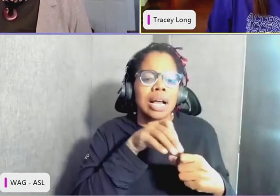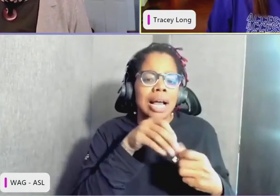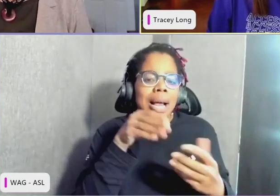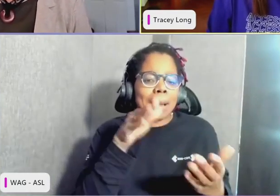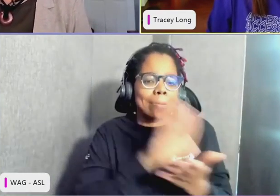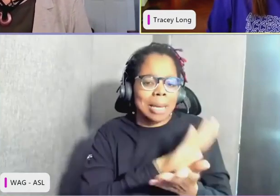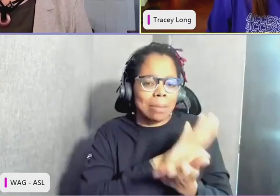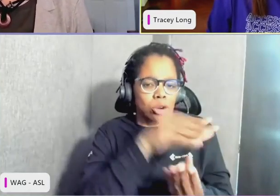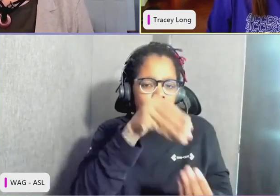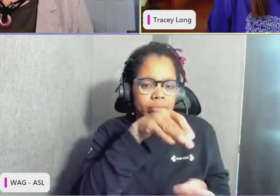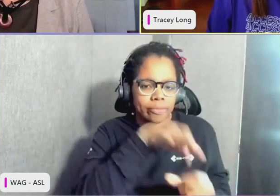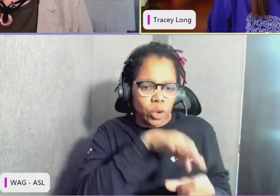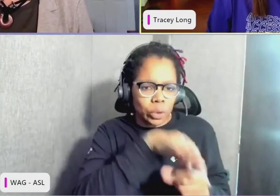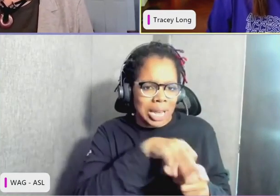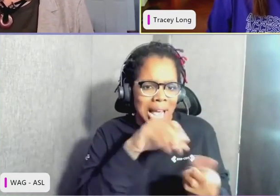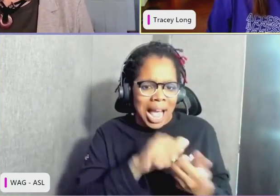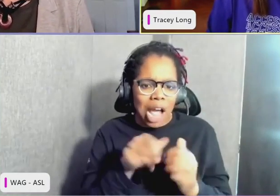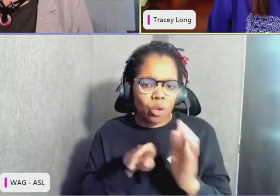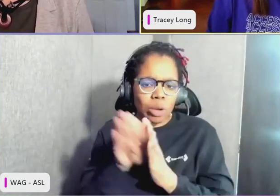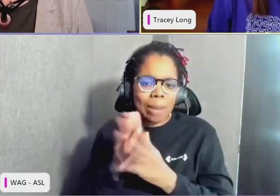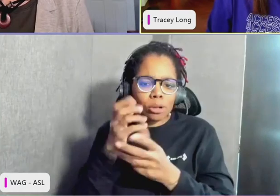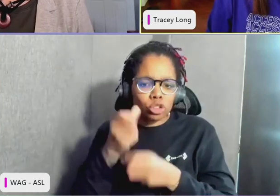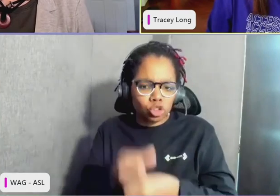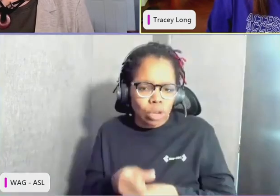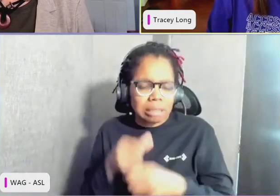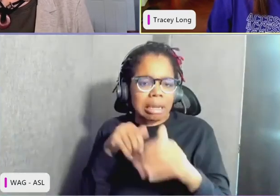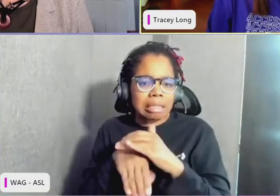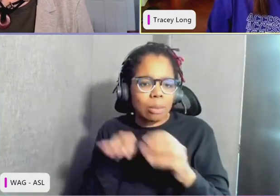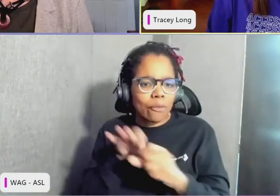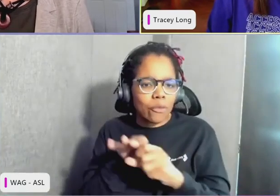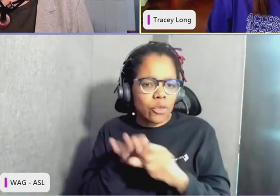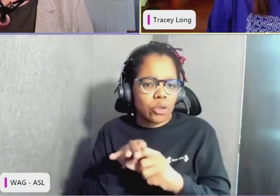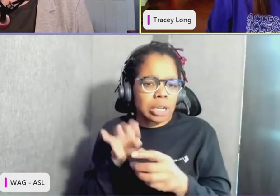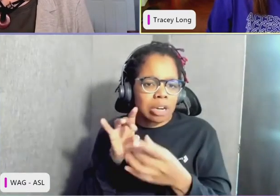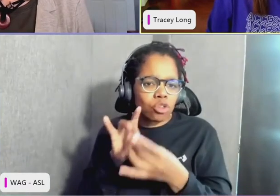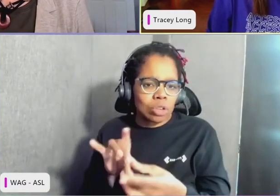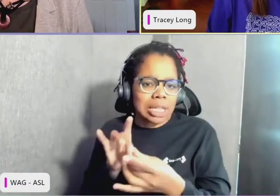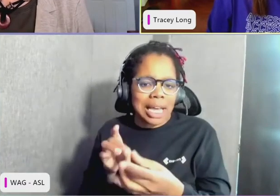legislators in America advocating towards the in